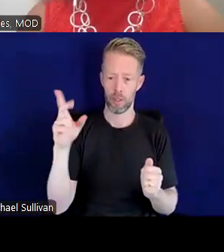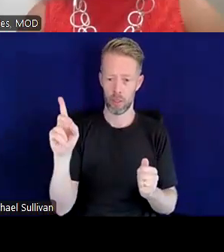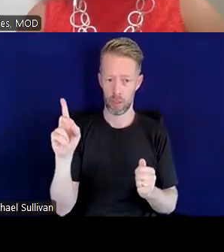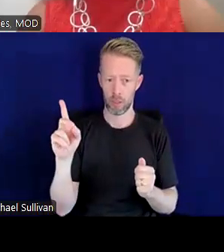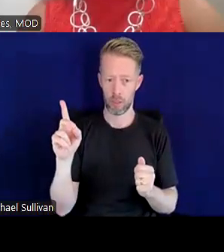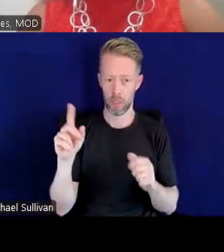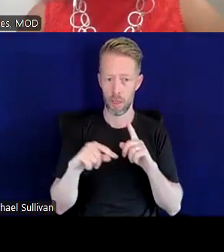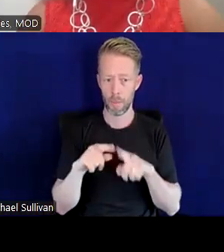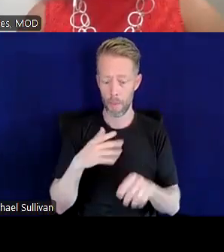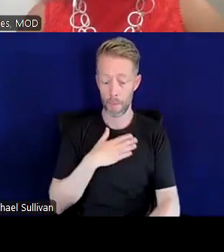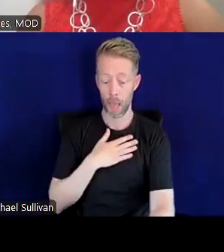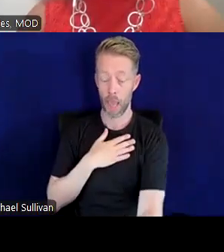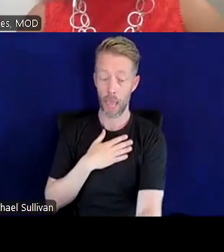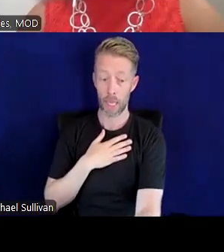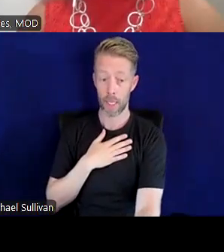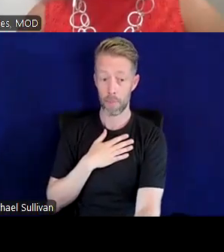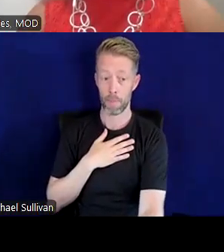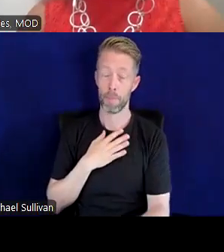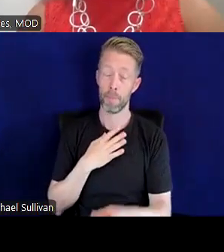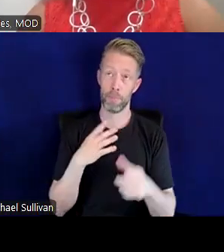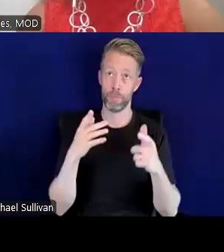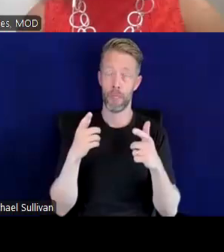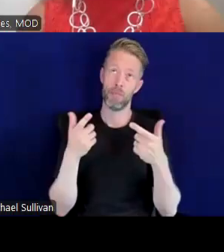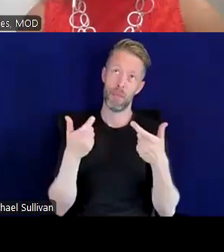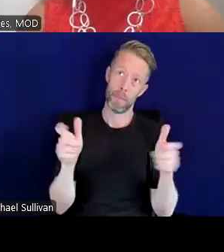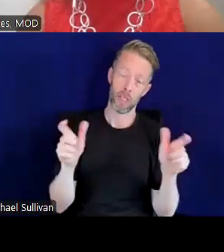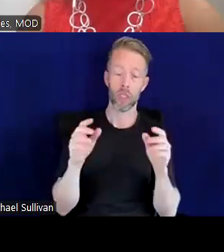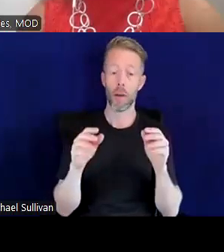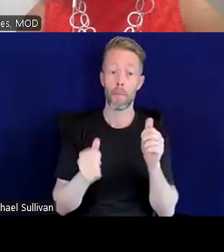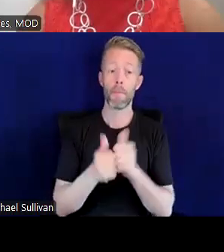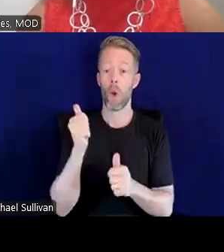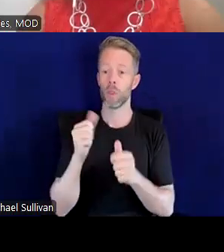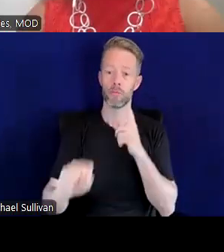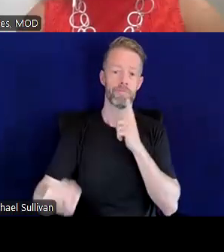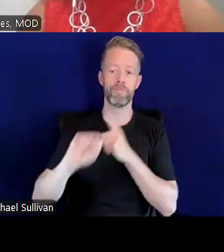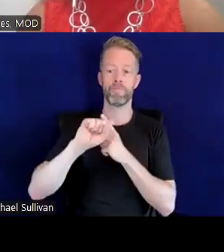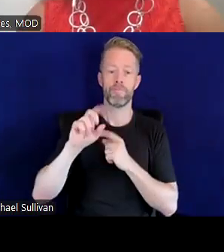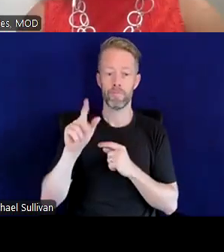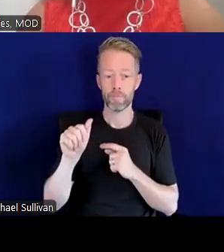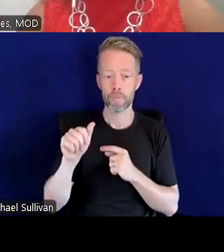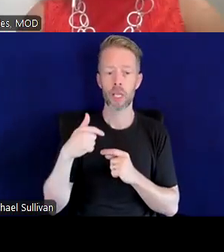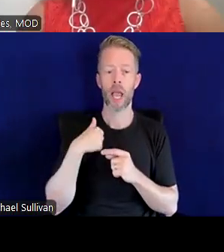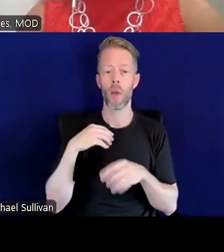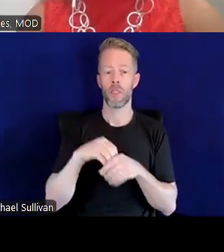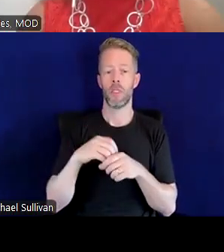but my I don't want to say major but my most life-changing disability was a motor vehicle